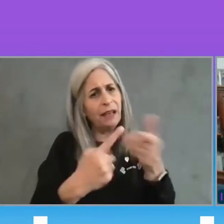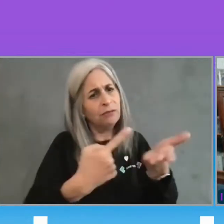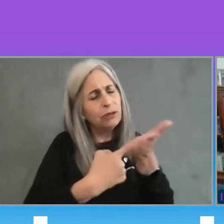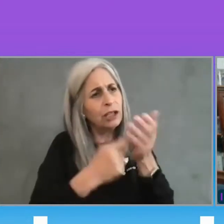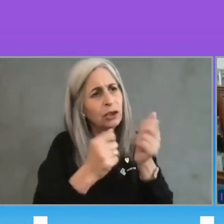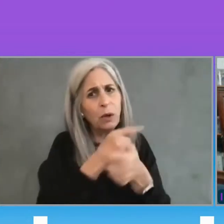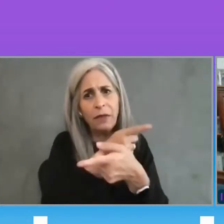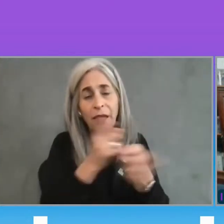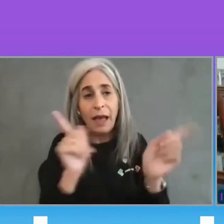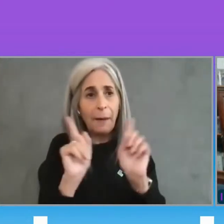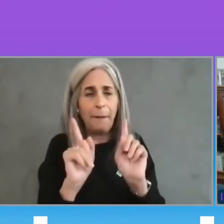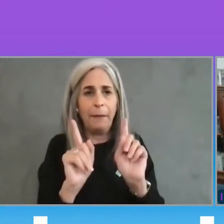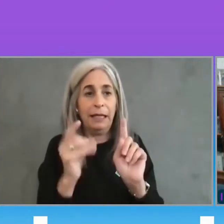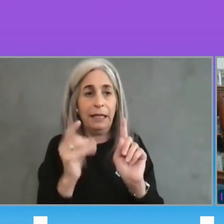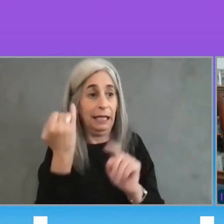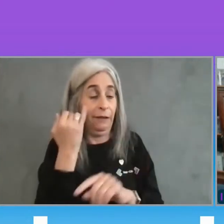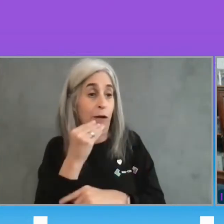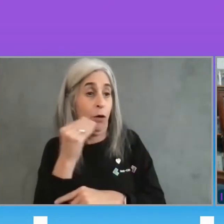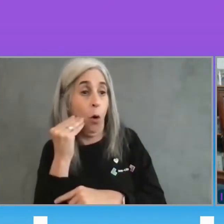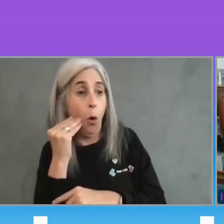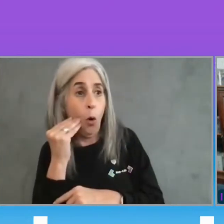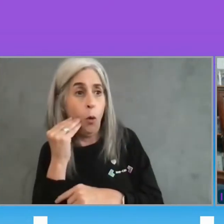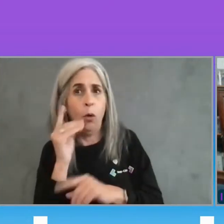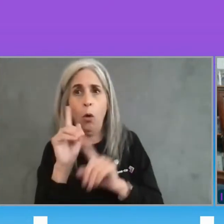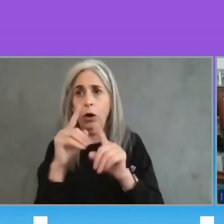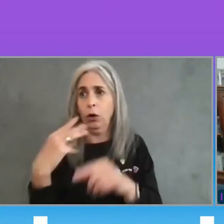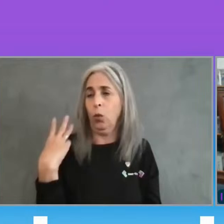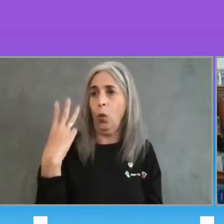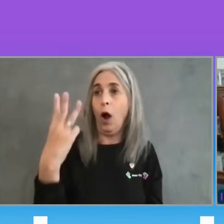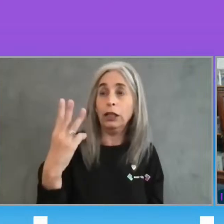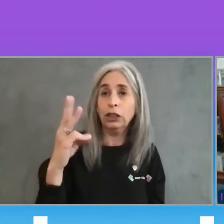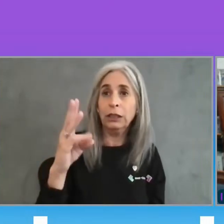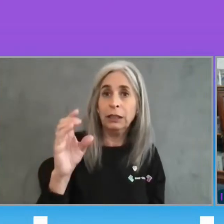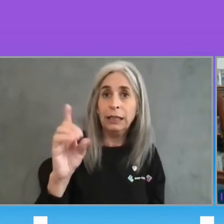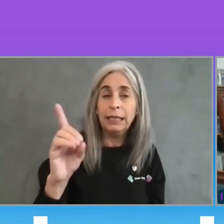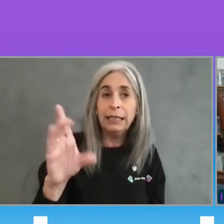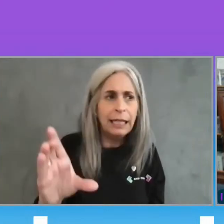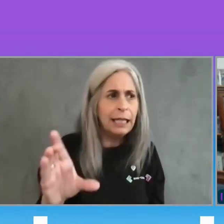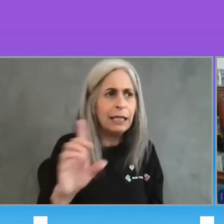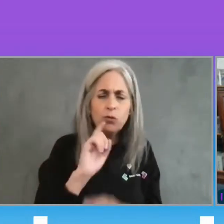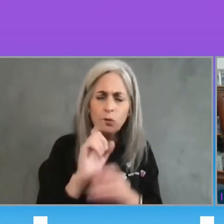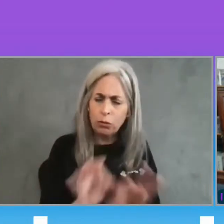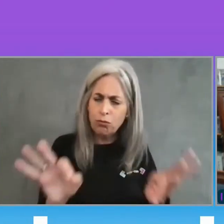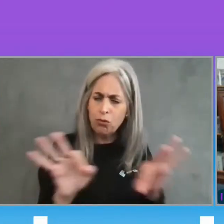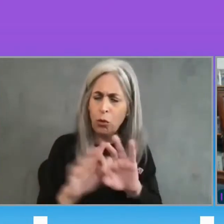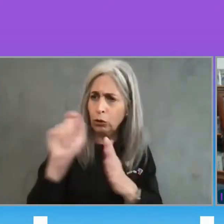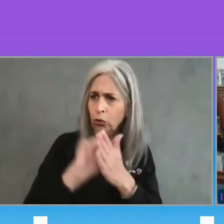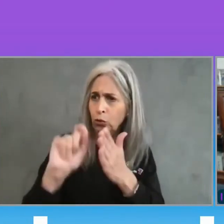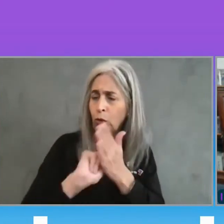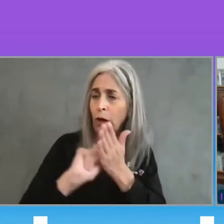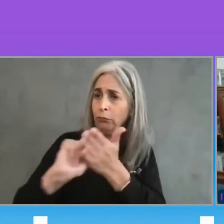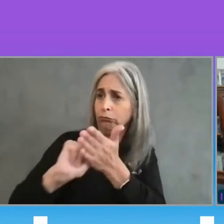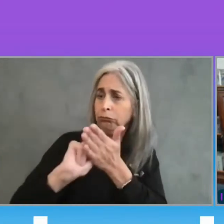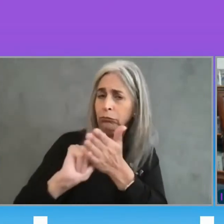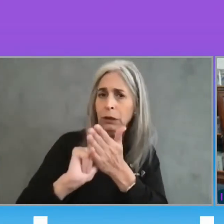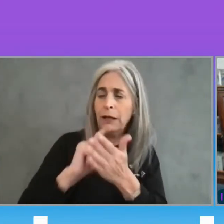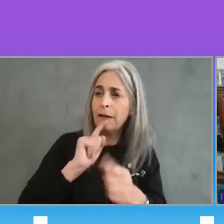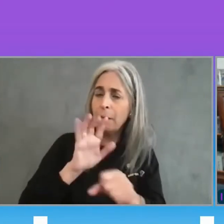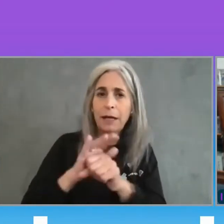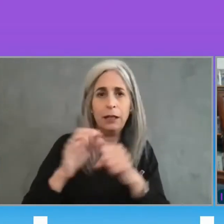home or in Washington, or send them letters or emails. It's really important to get them to